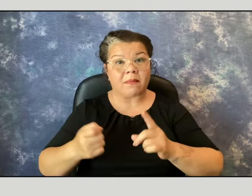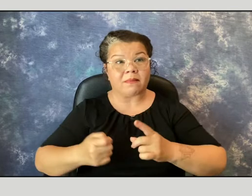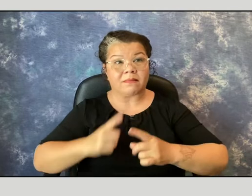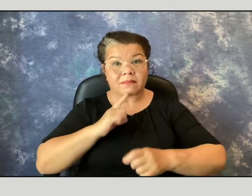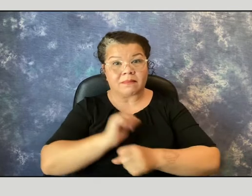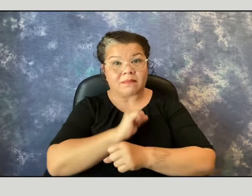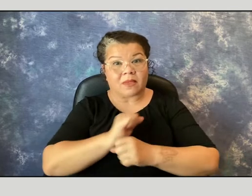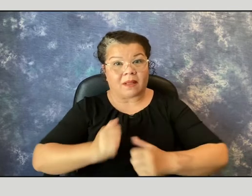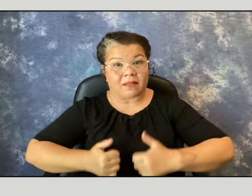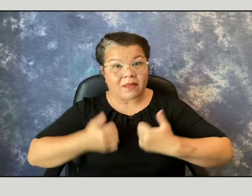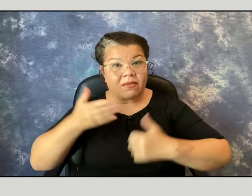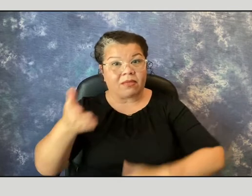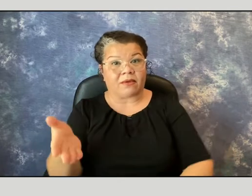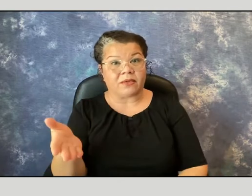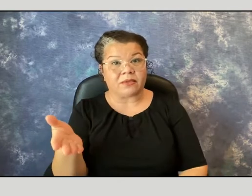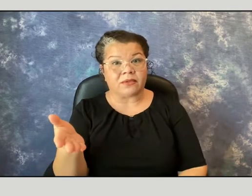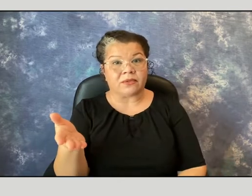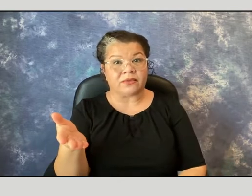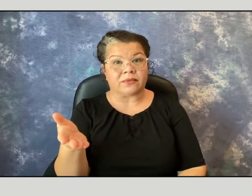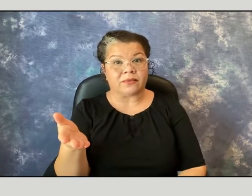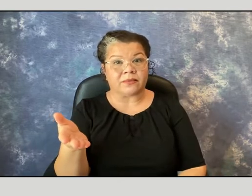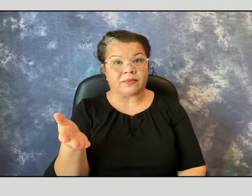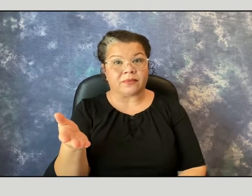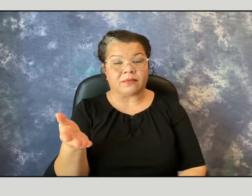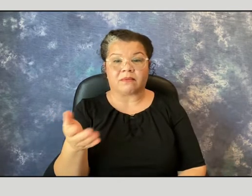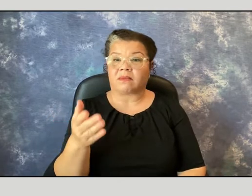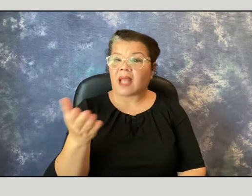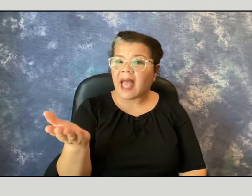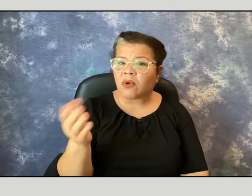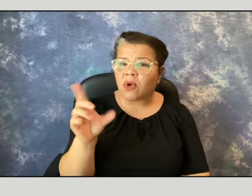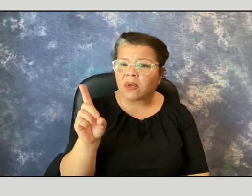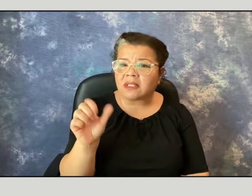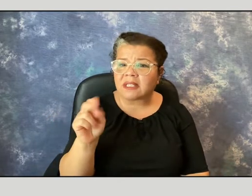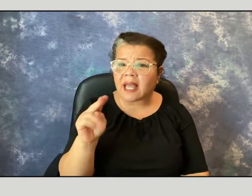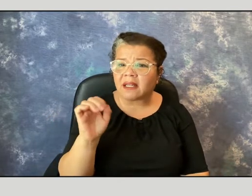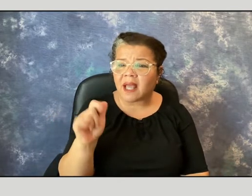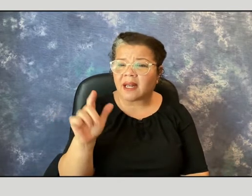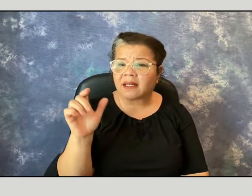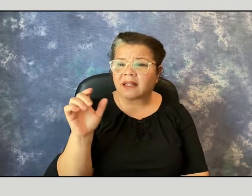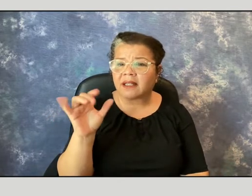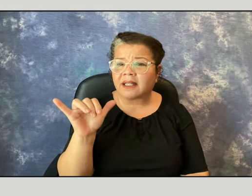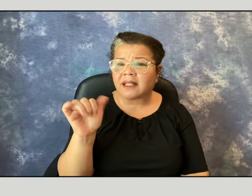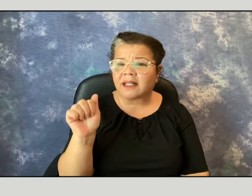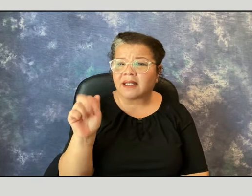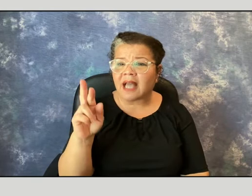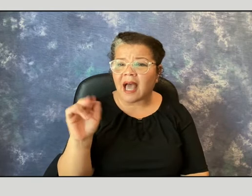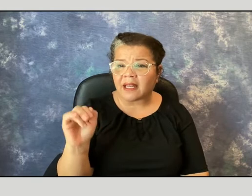And I don't know if Daniel and Yari wanna step in and add to the factor of relevance at this point,